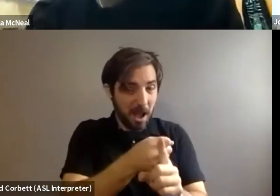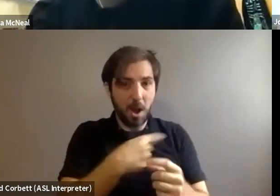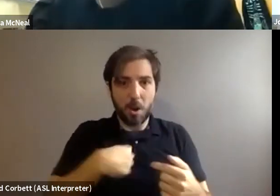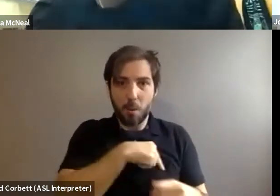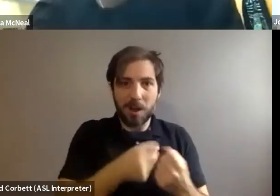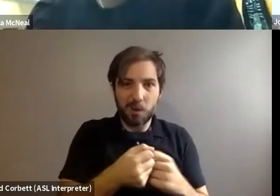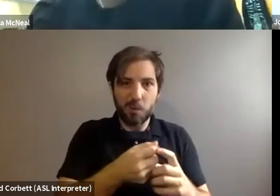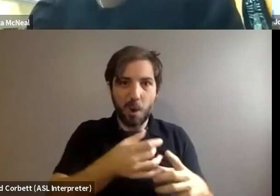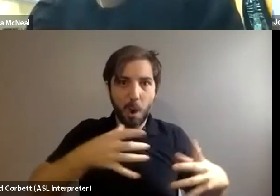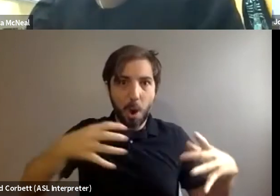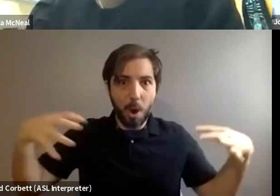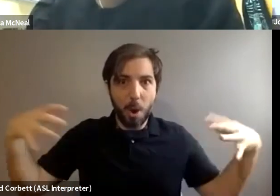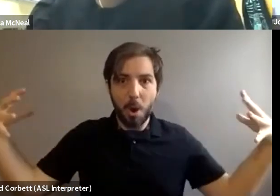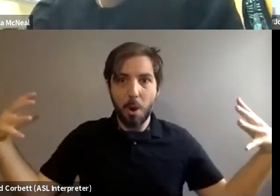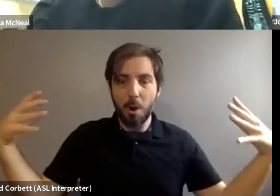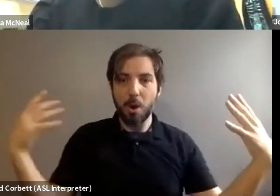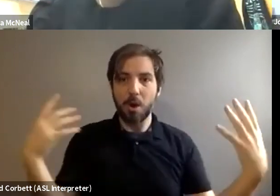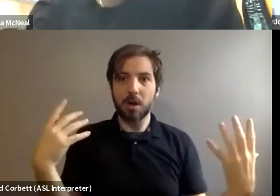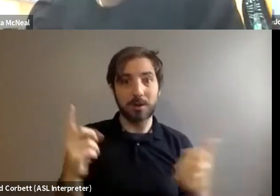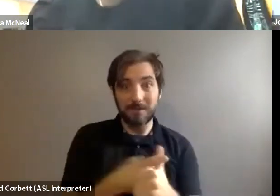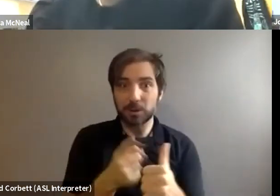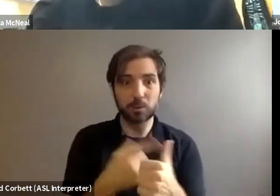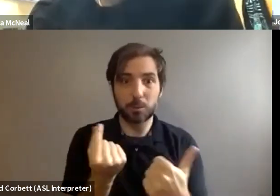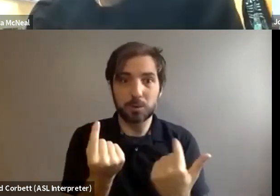thing we did with cymbeline with shakespeare festival where we thought we got to figure